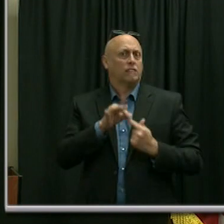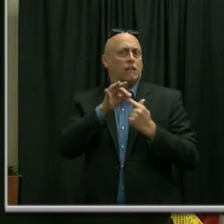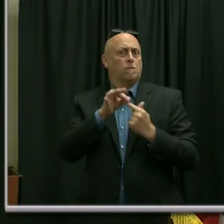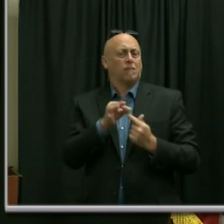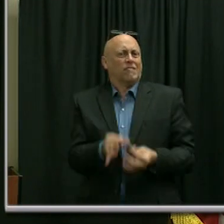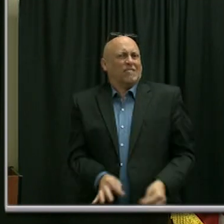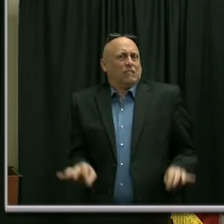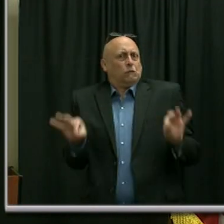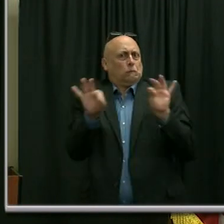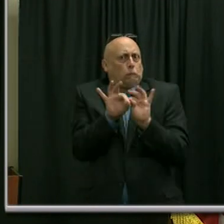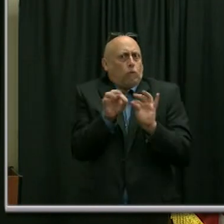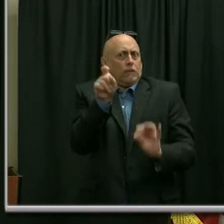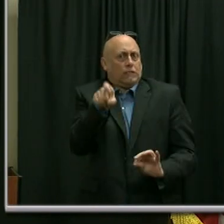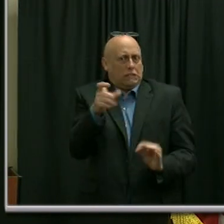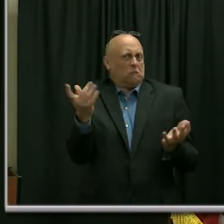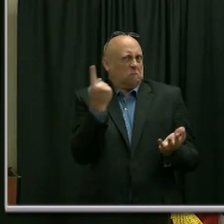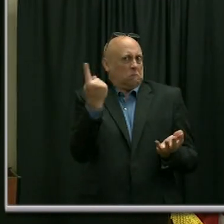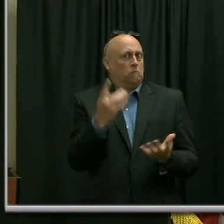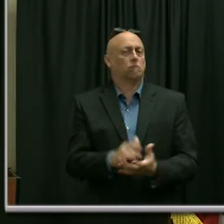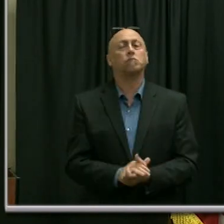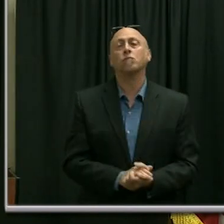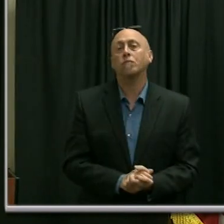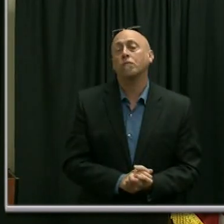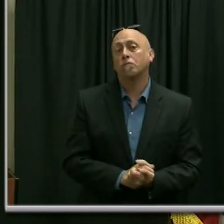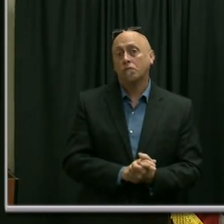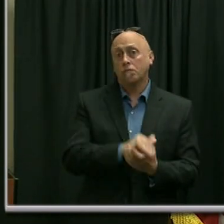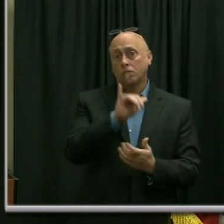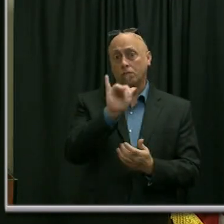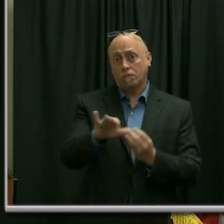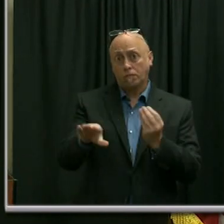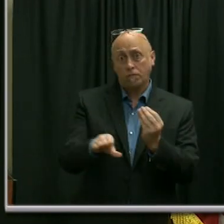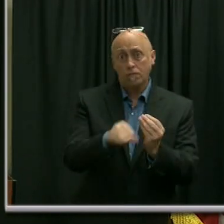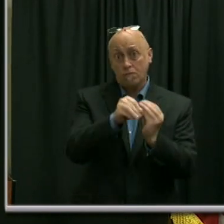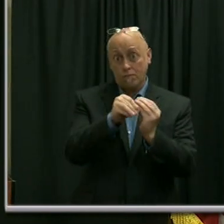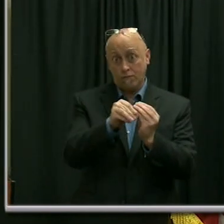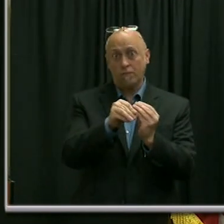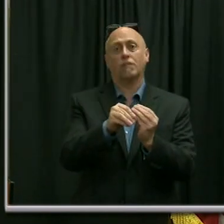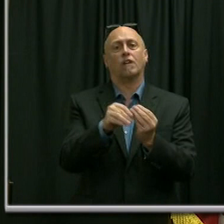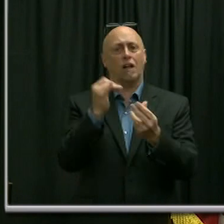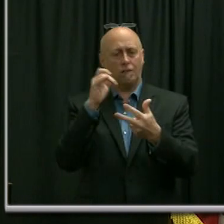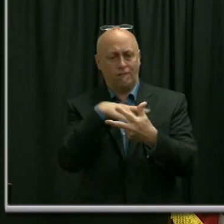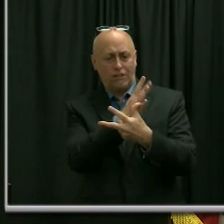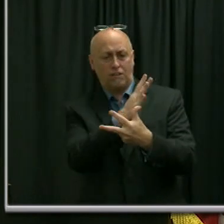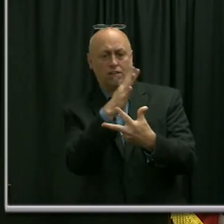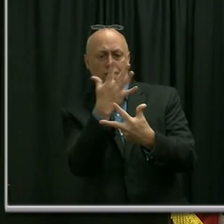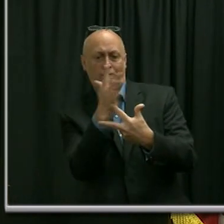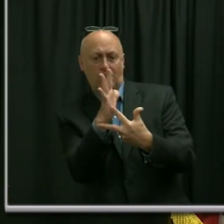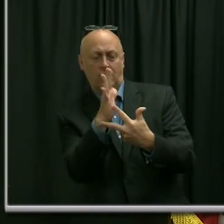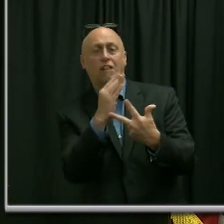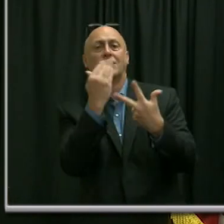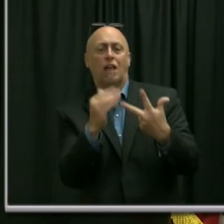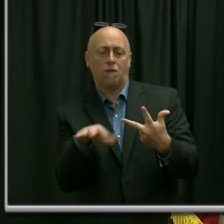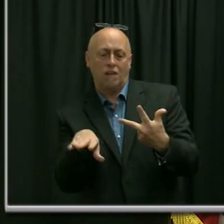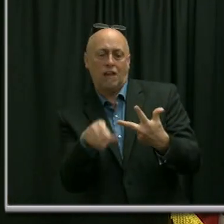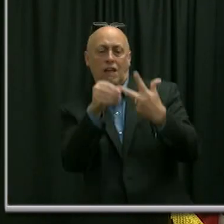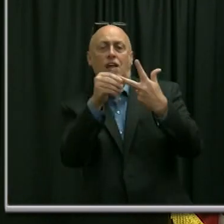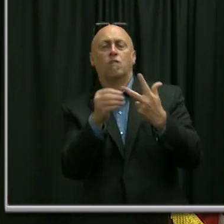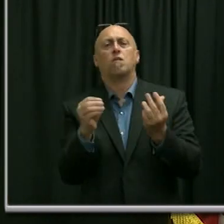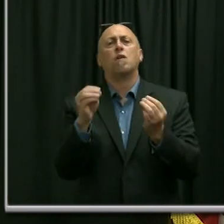STAY HOME. UNLESS THEY HAVE AN ESSENTIAL NEED. THIS PUBLIC HEALTH MEASURE IS AN EXTENSION